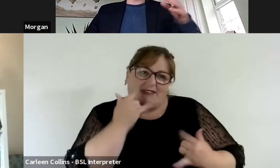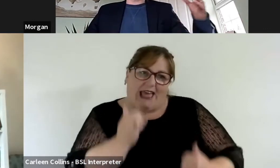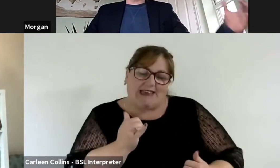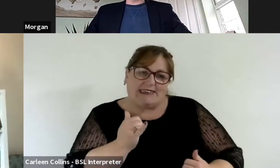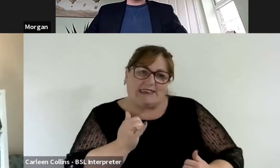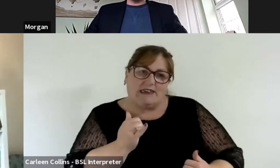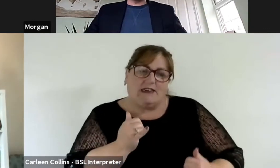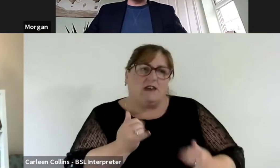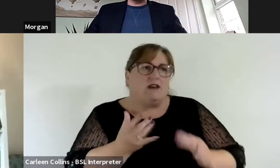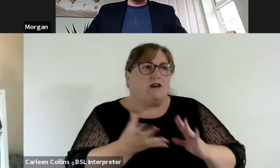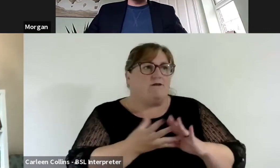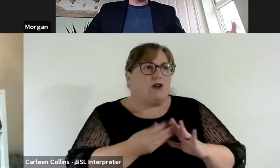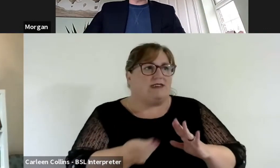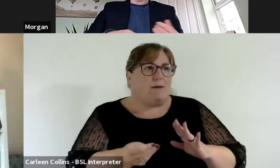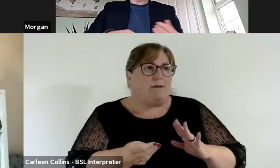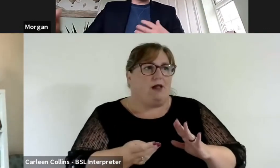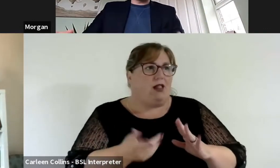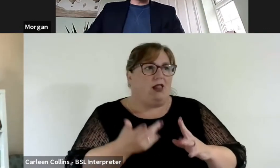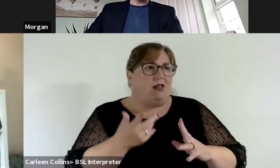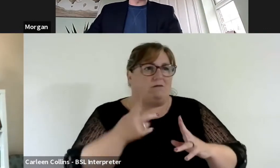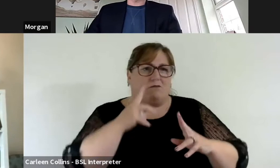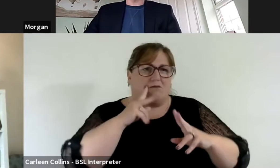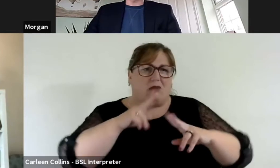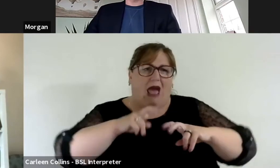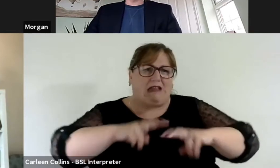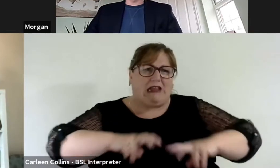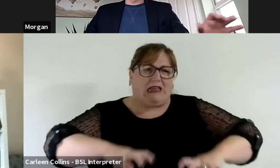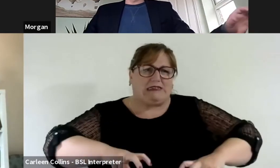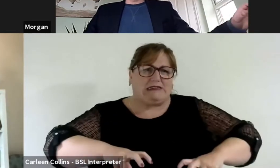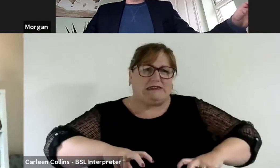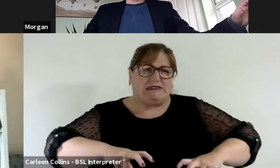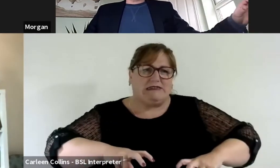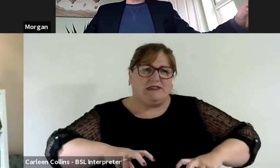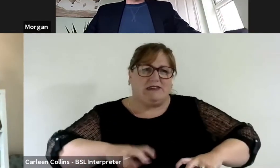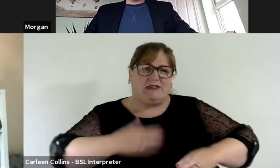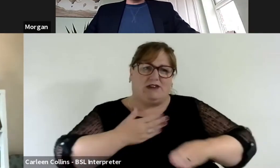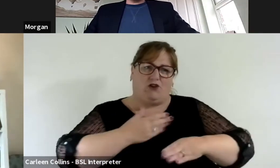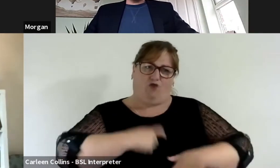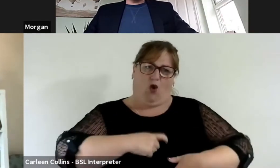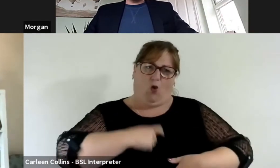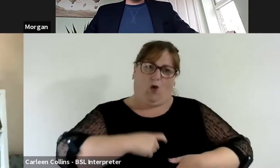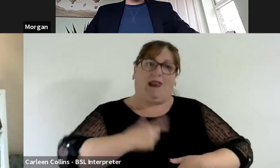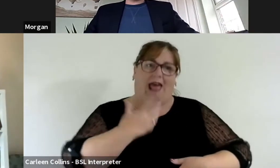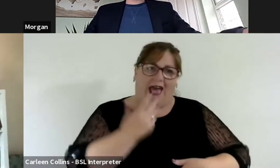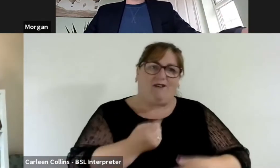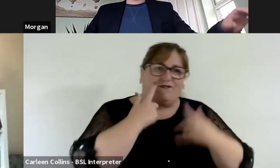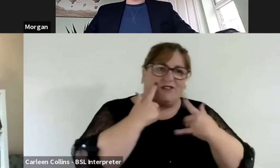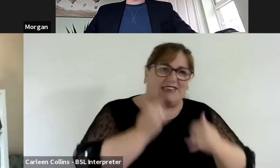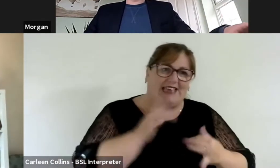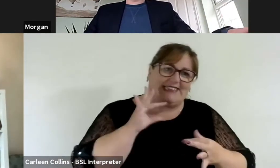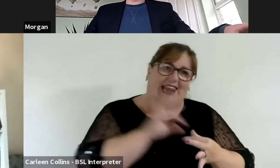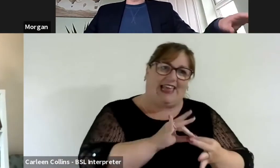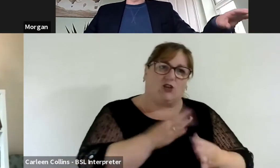of it, unless that role requires those skills.